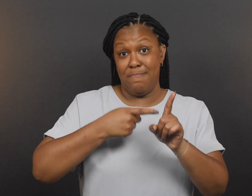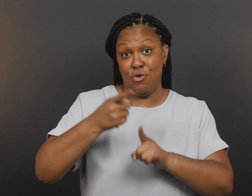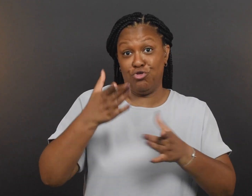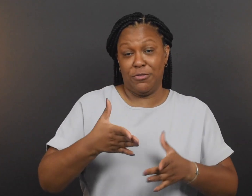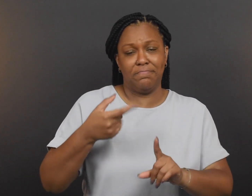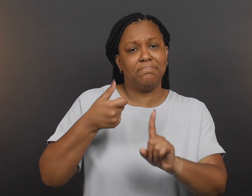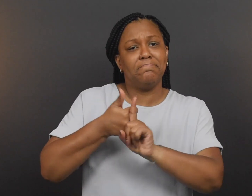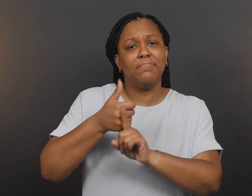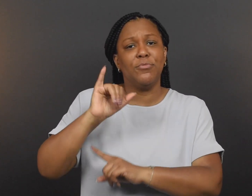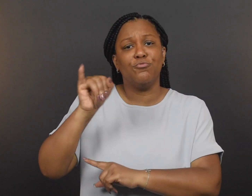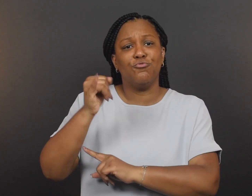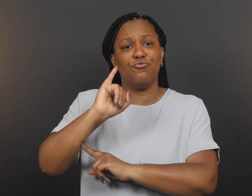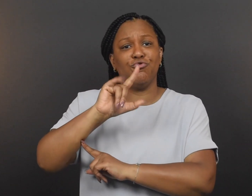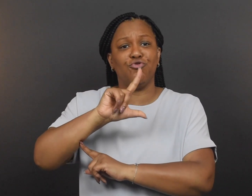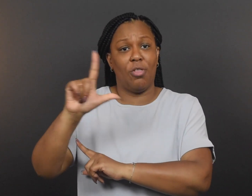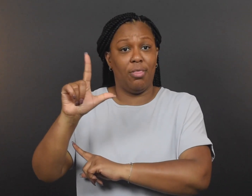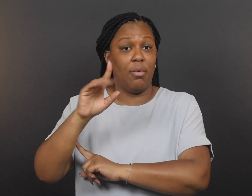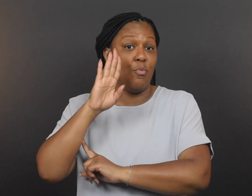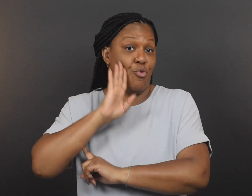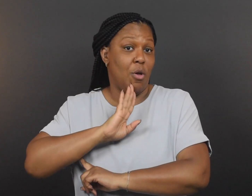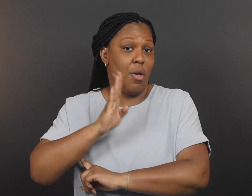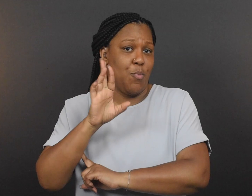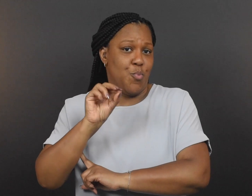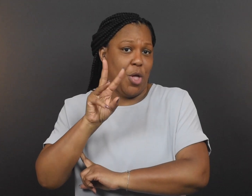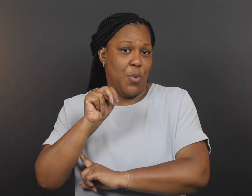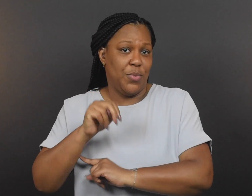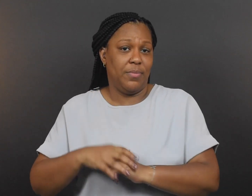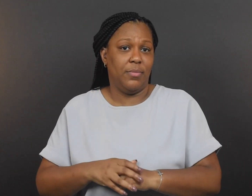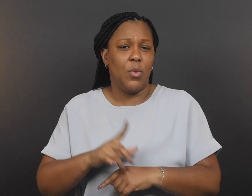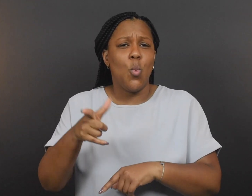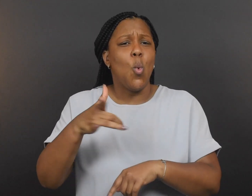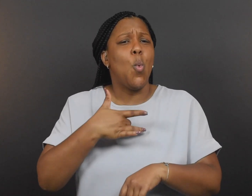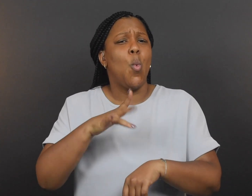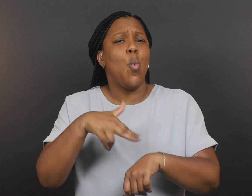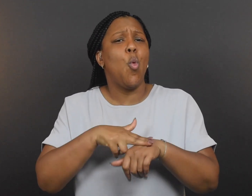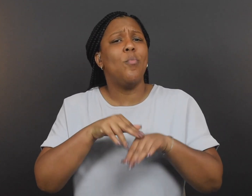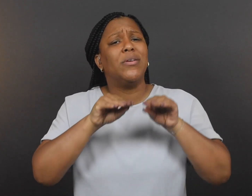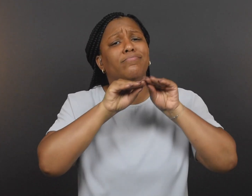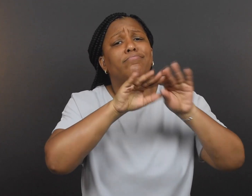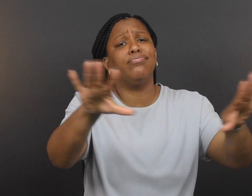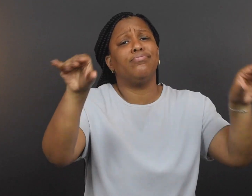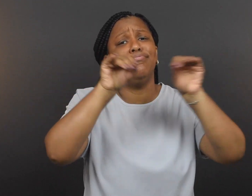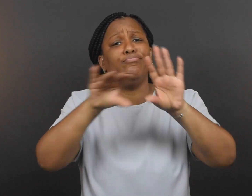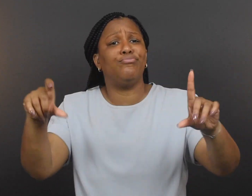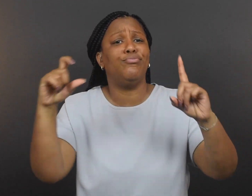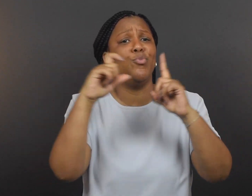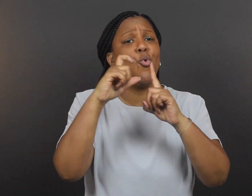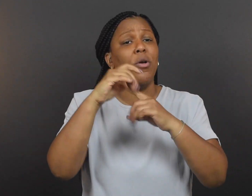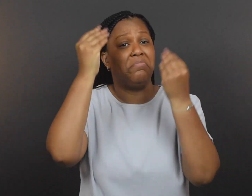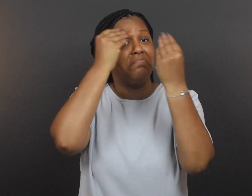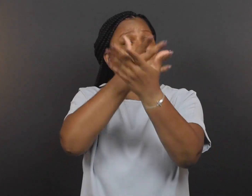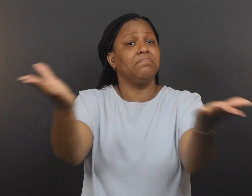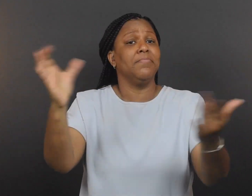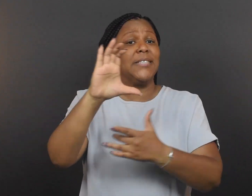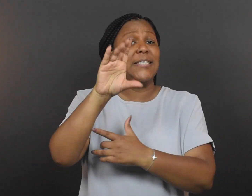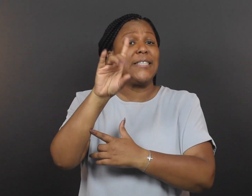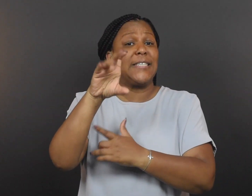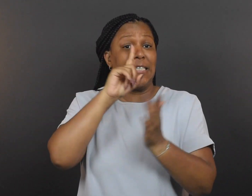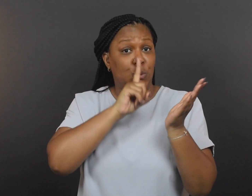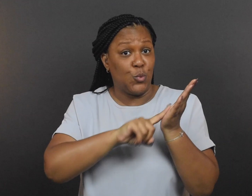Health Communication Specialist Jill Brown normally spreads the word about CDC research to news outlets and the public.